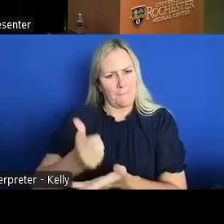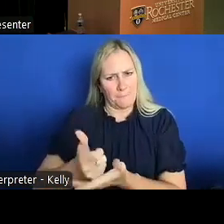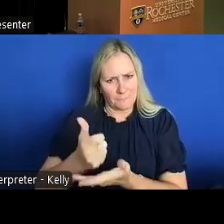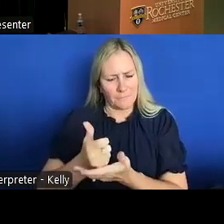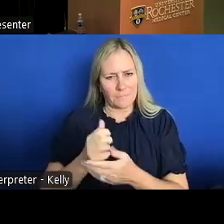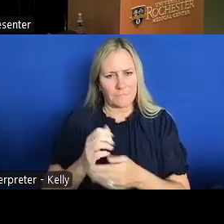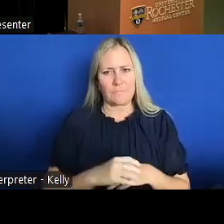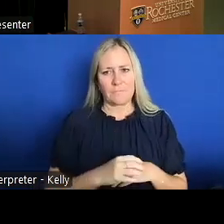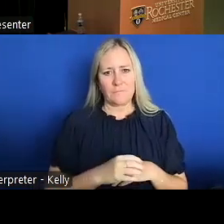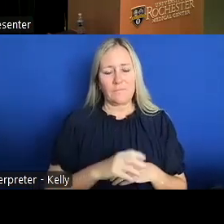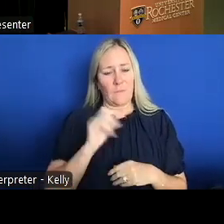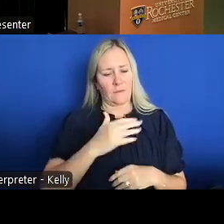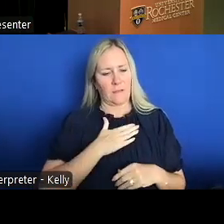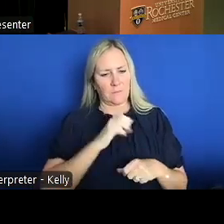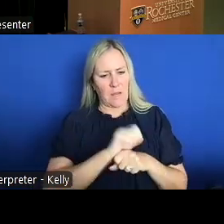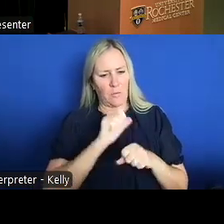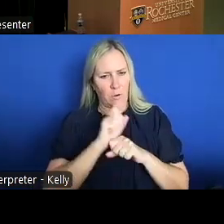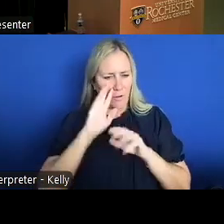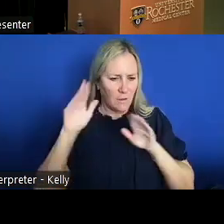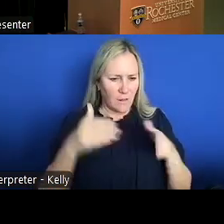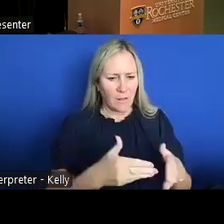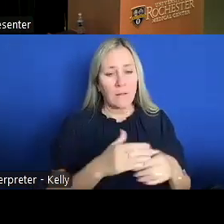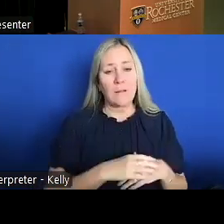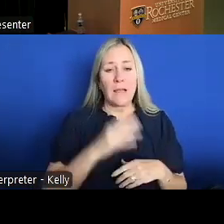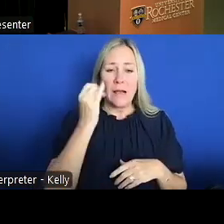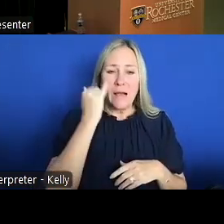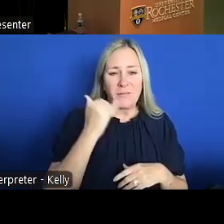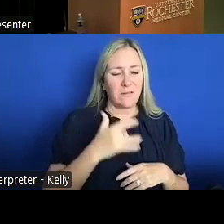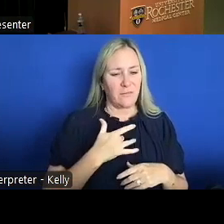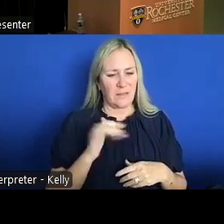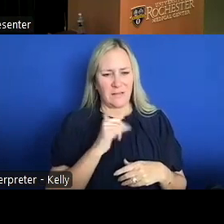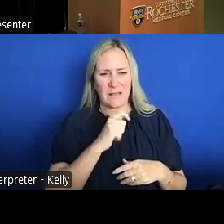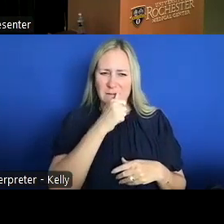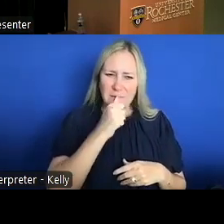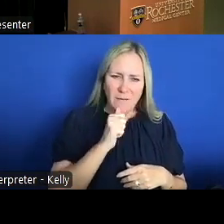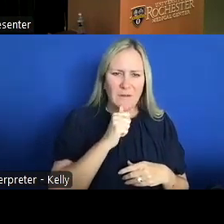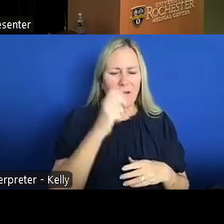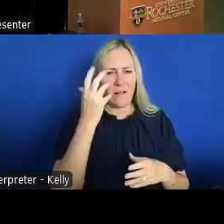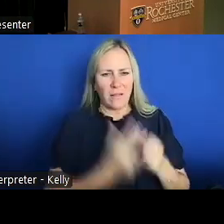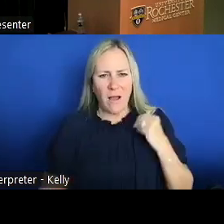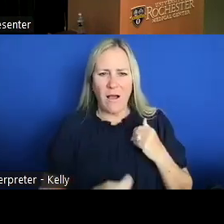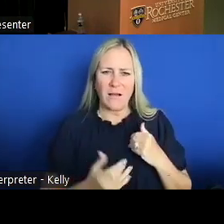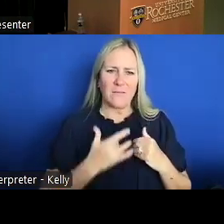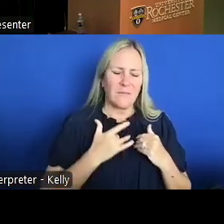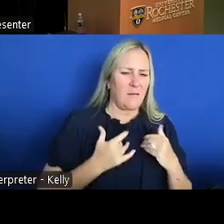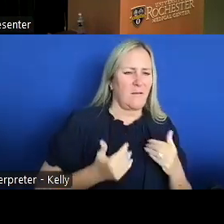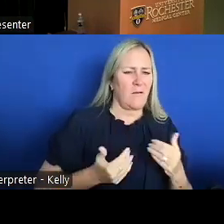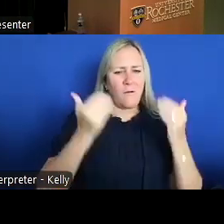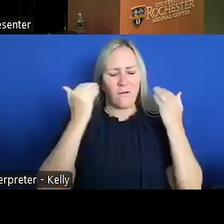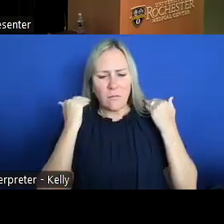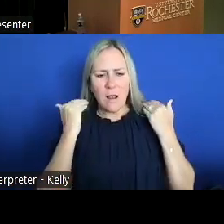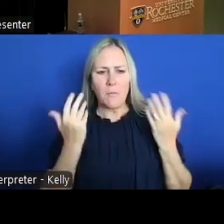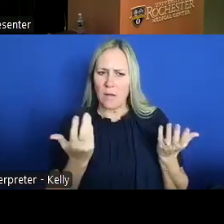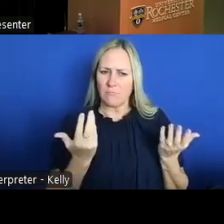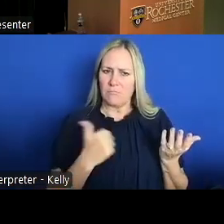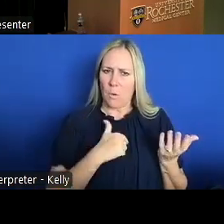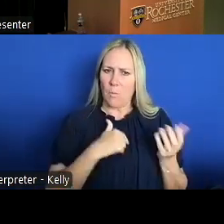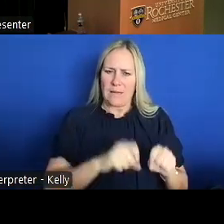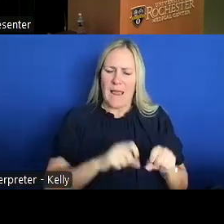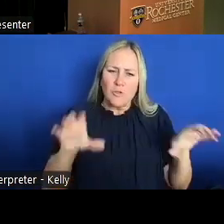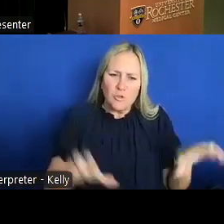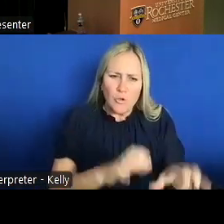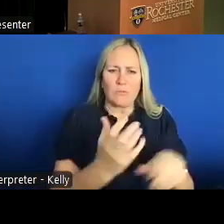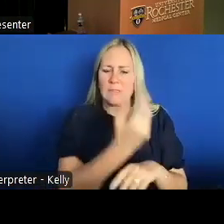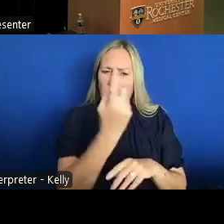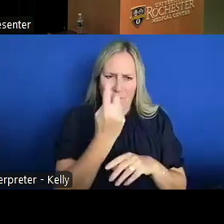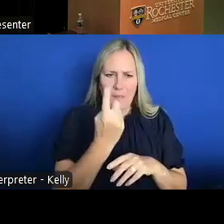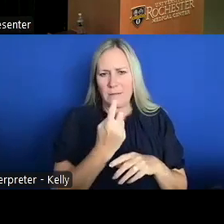stop overwhelming loss and suffering what can we do and that can make a difference for somebody um